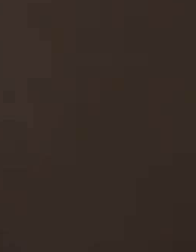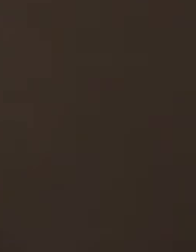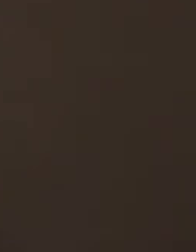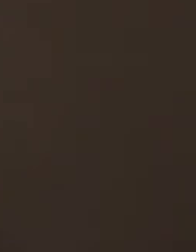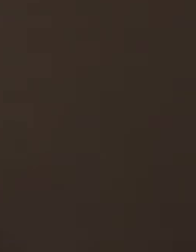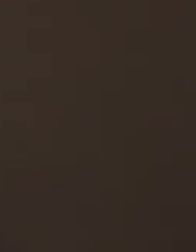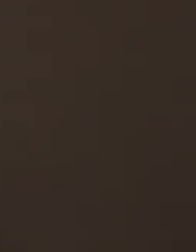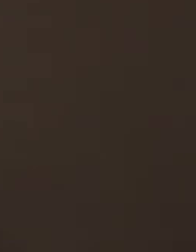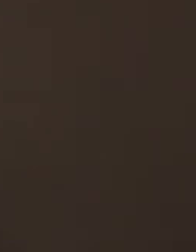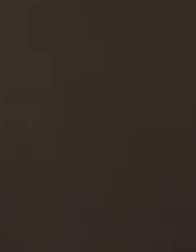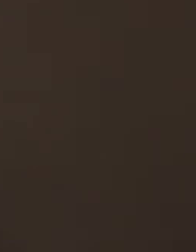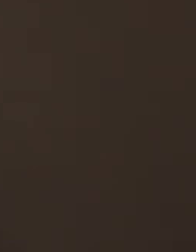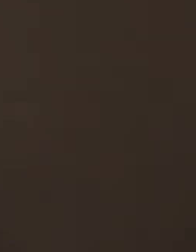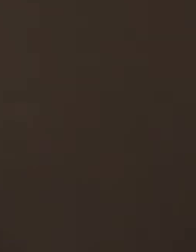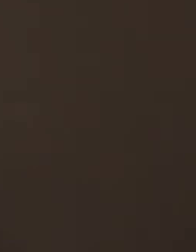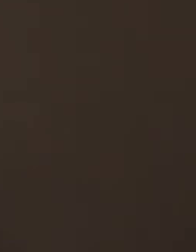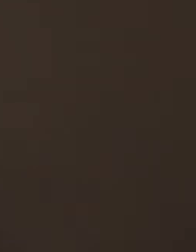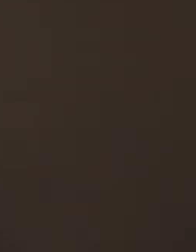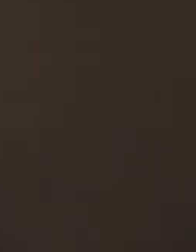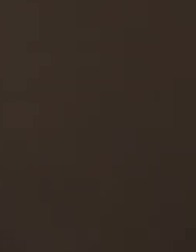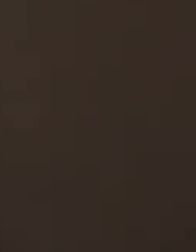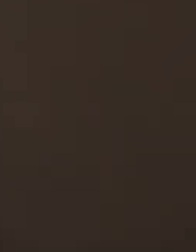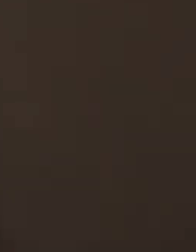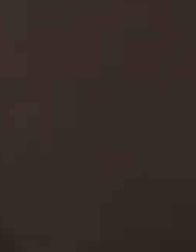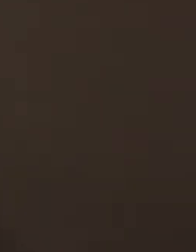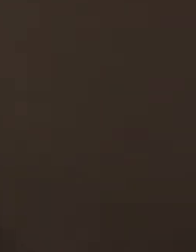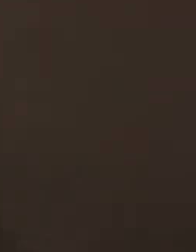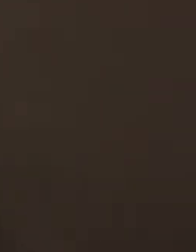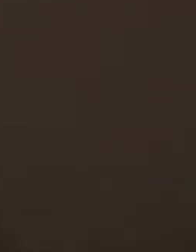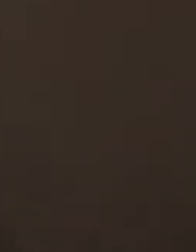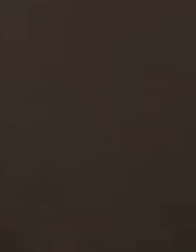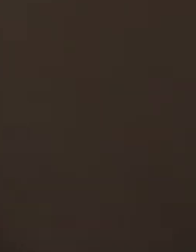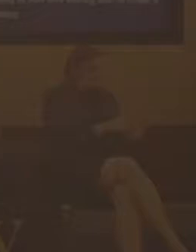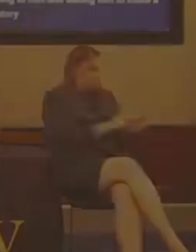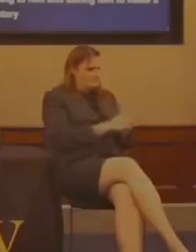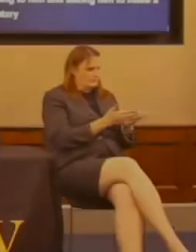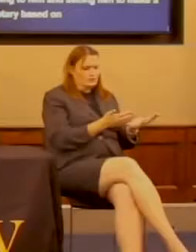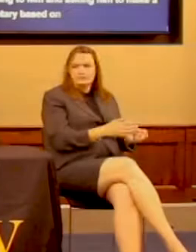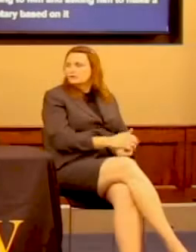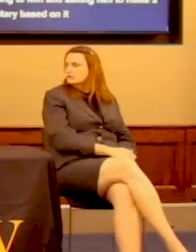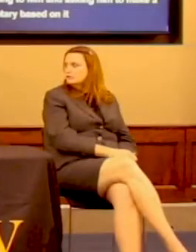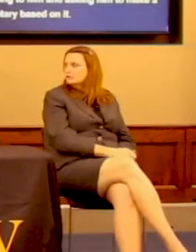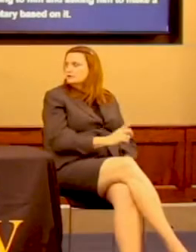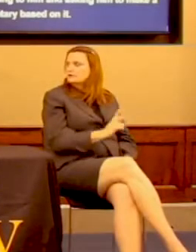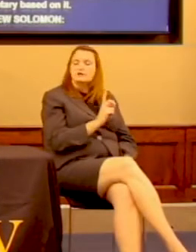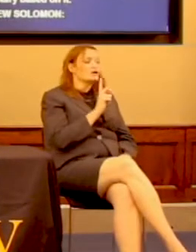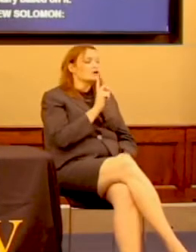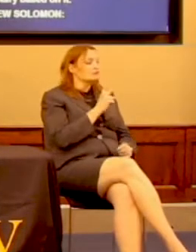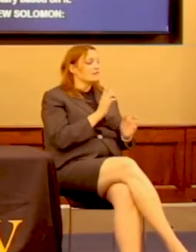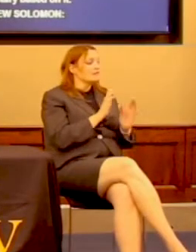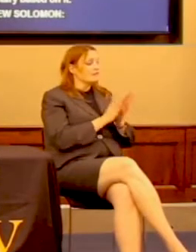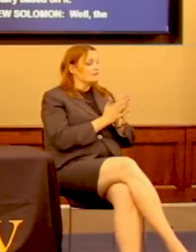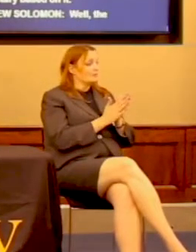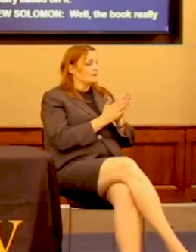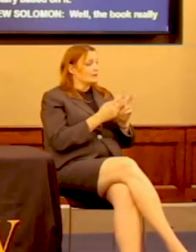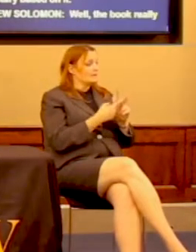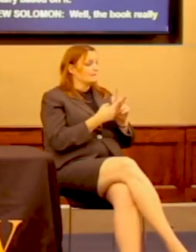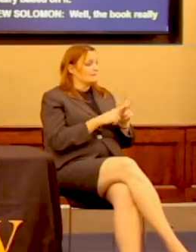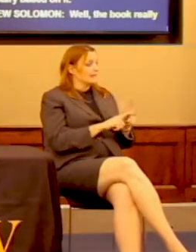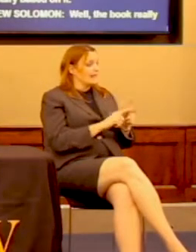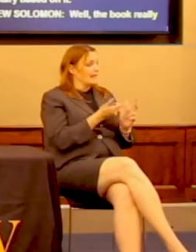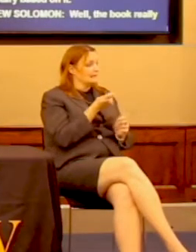to make a documentary based on it well